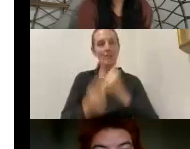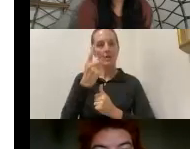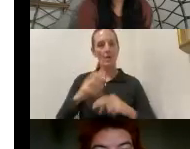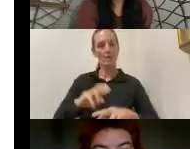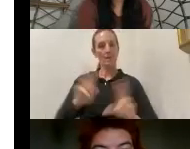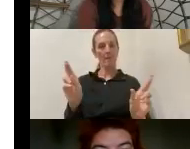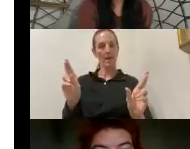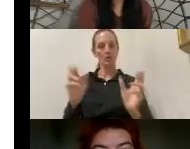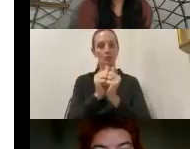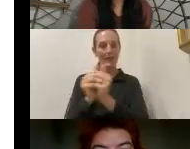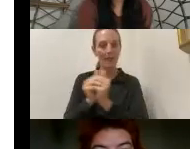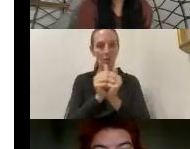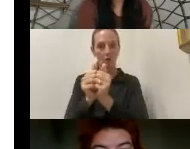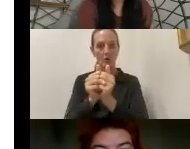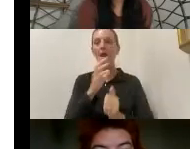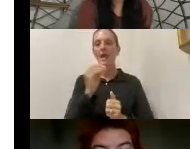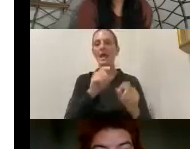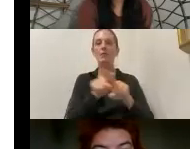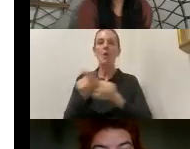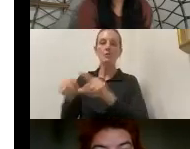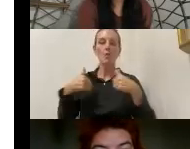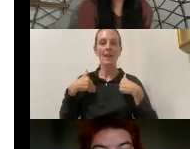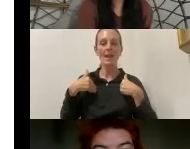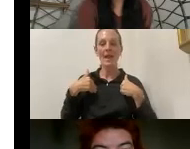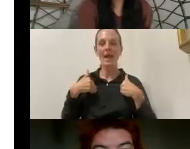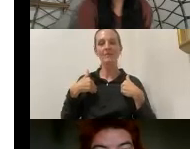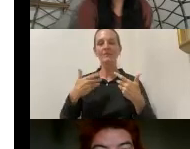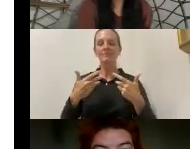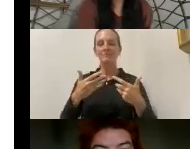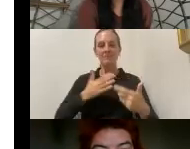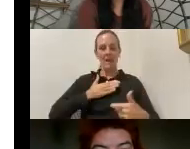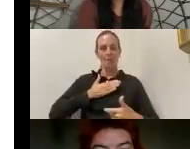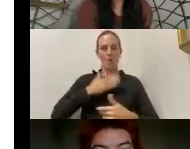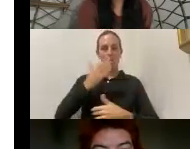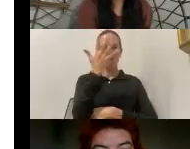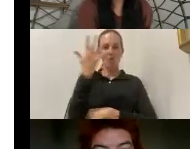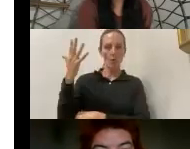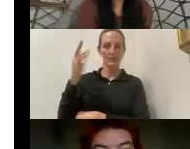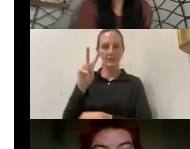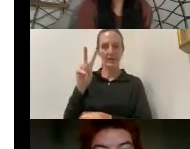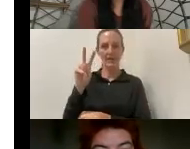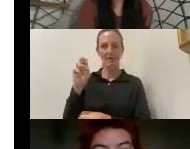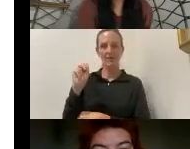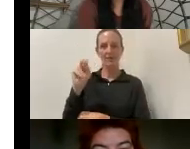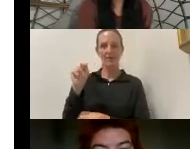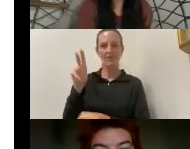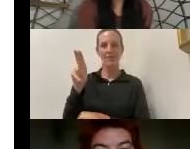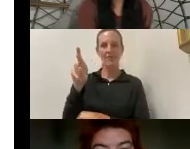And we have our own Forestry Ventures Department, and actually our teammate Hayden he's going